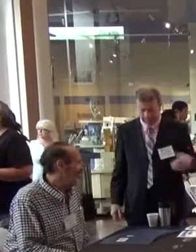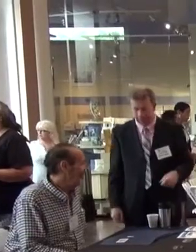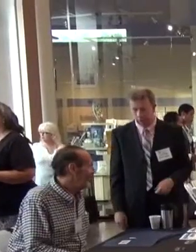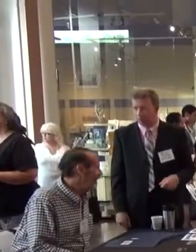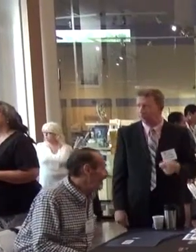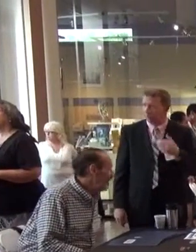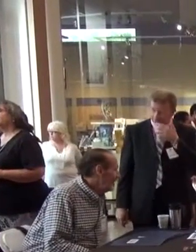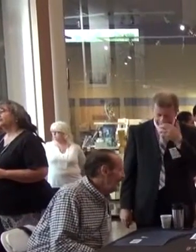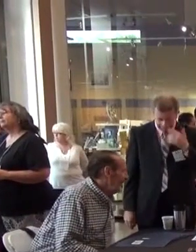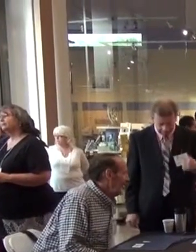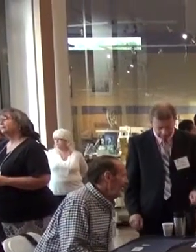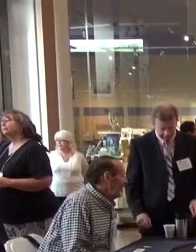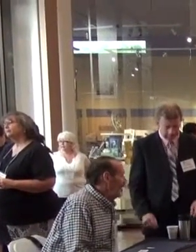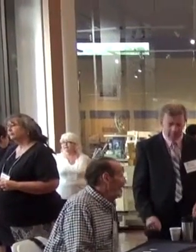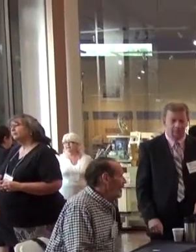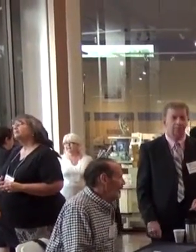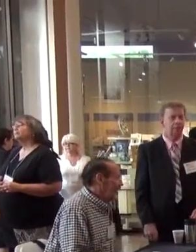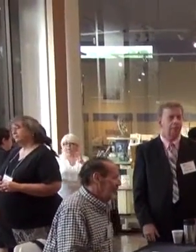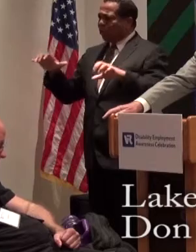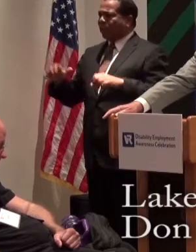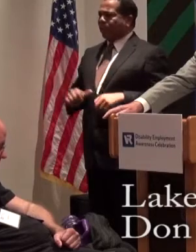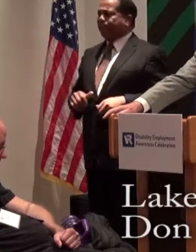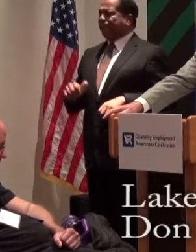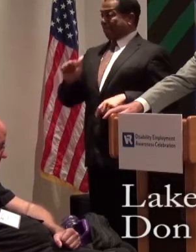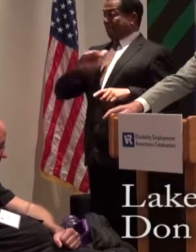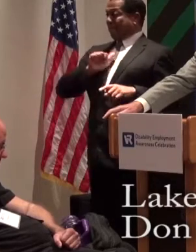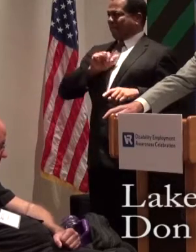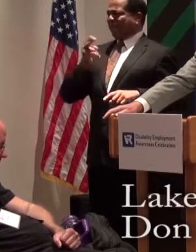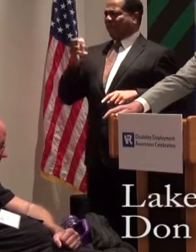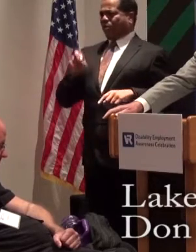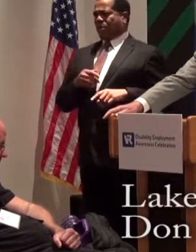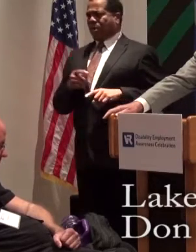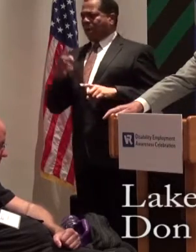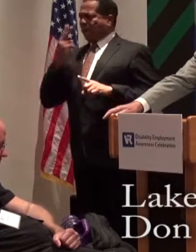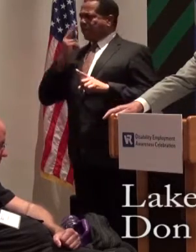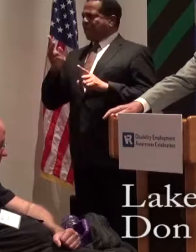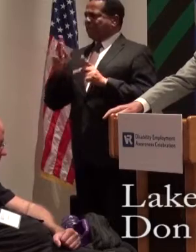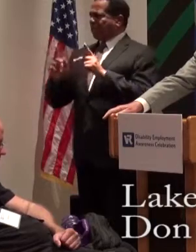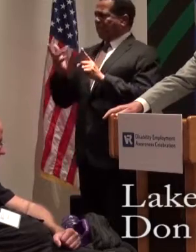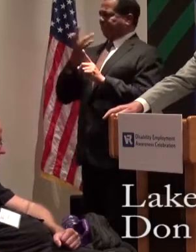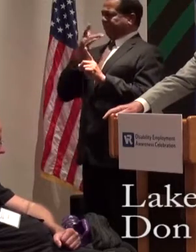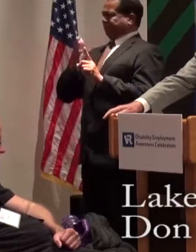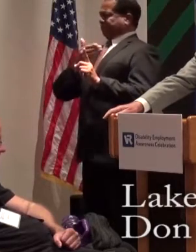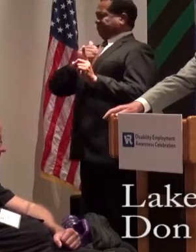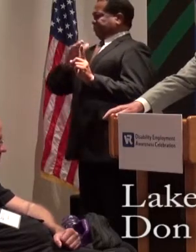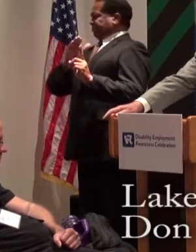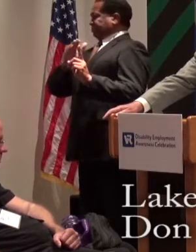As an HR professional, I have seen the bias in our workplace about the disabled.